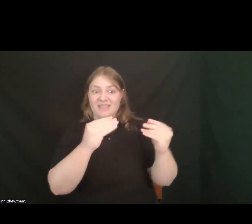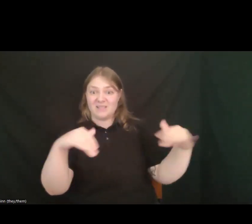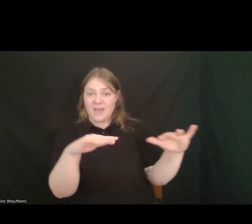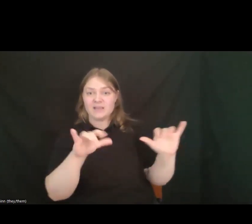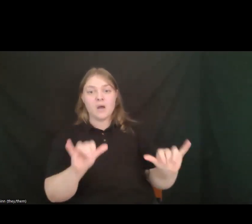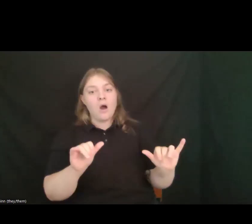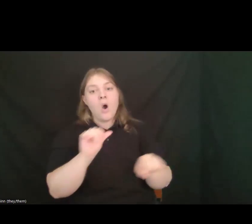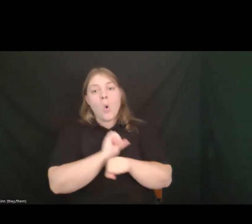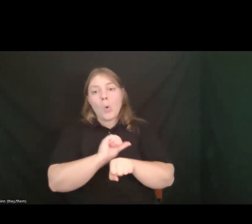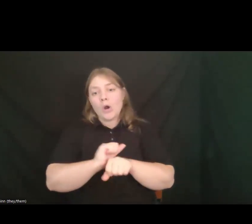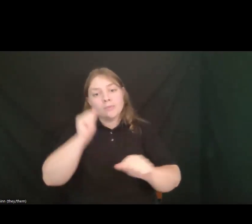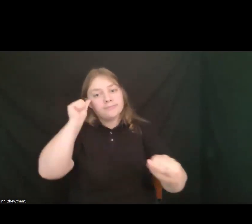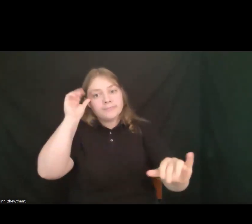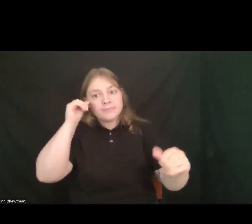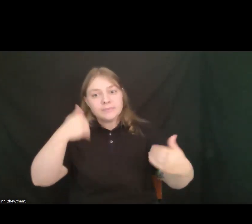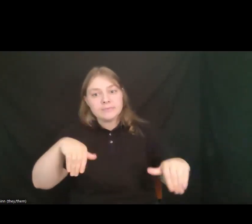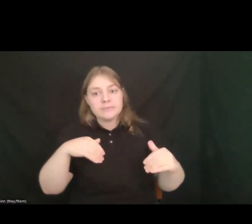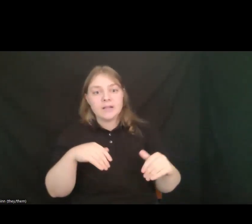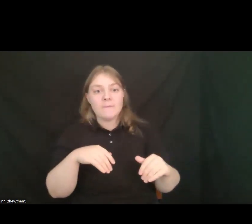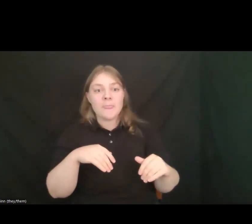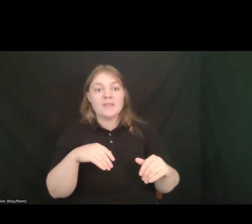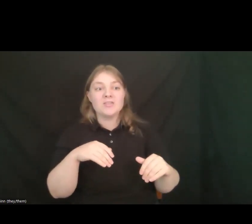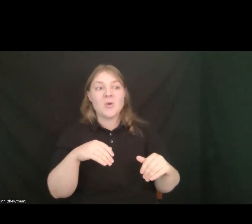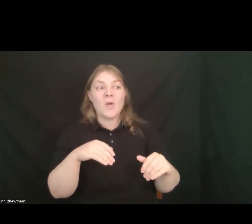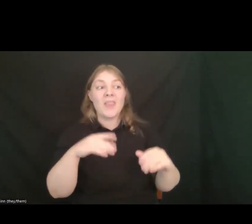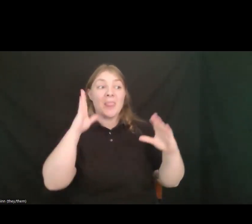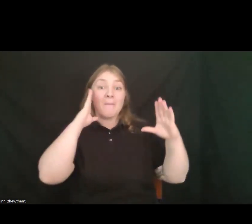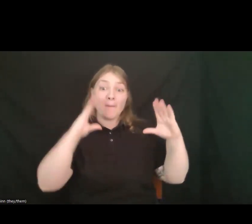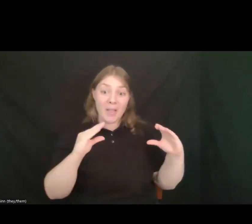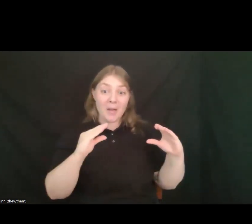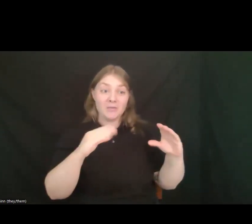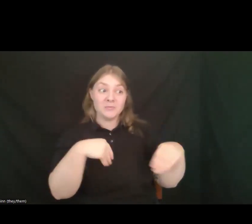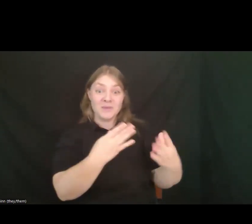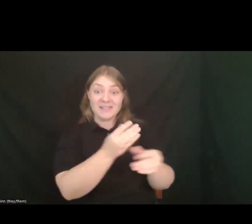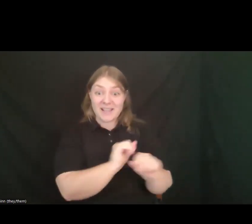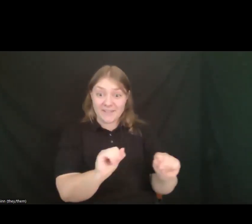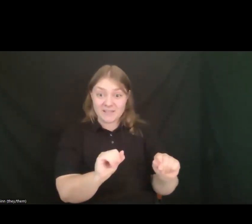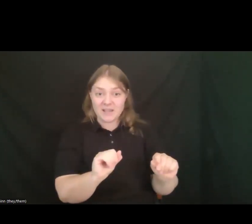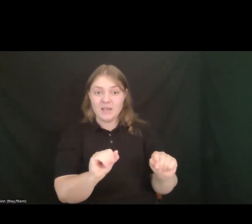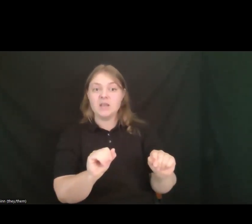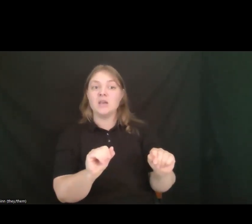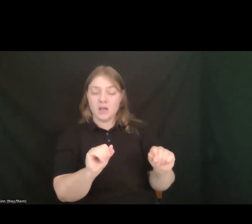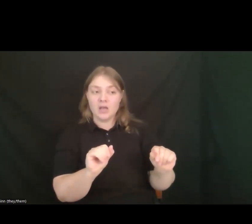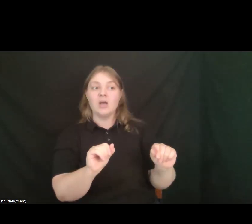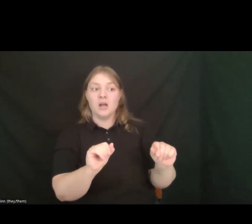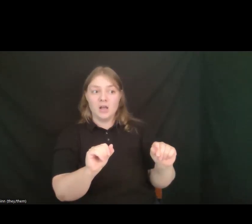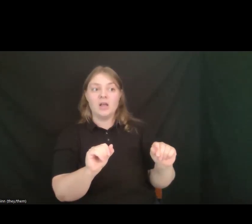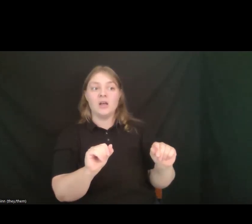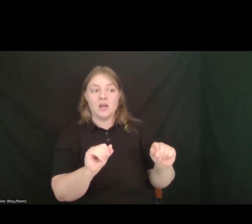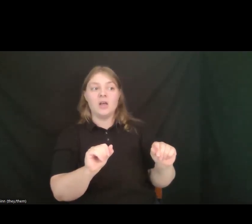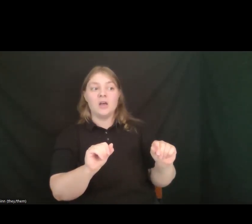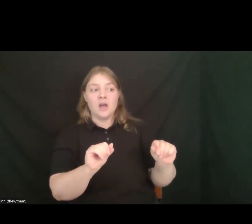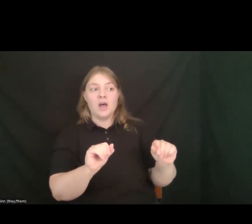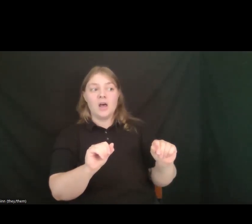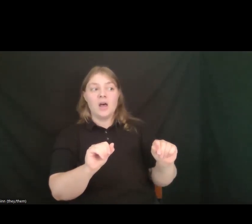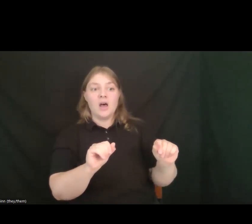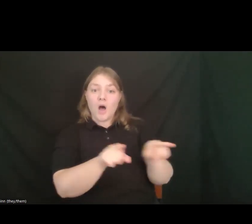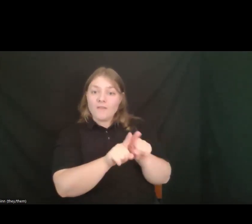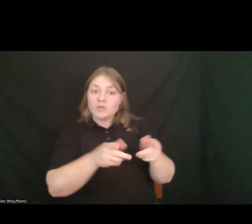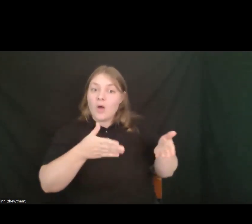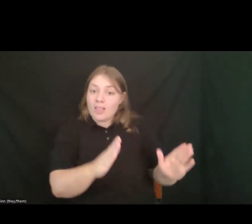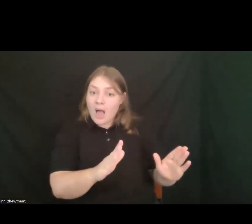the safety of the pillows um I have also allowed and welcom you know their expressions of their